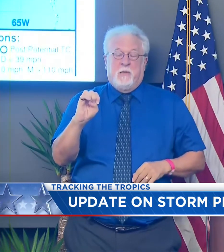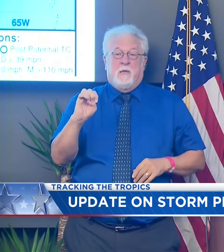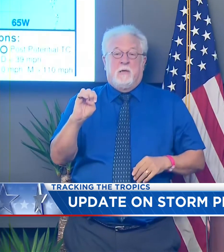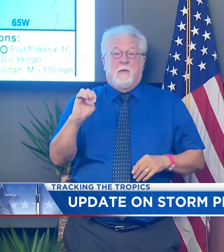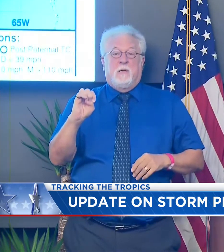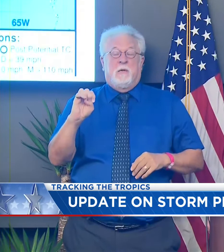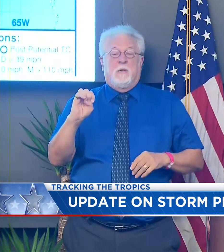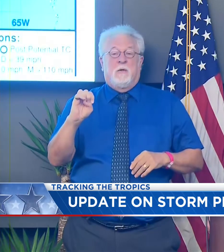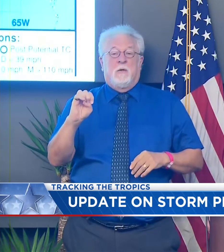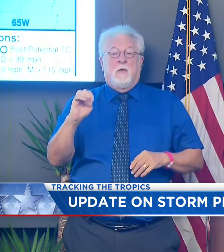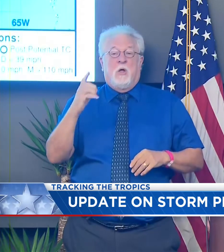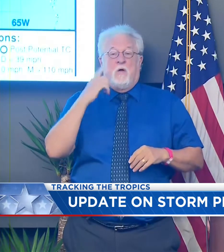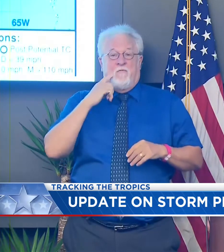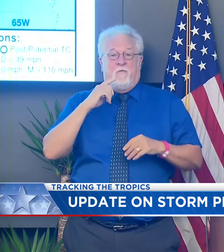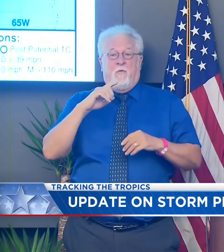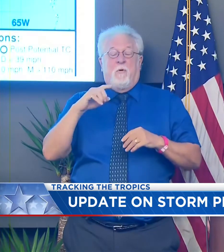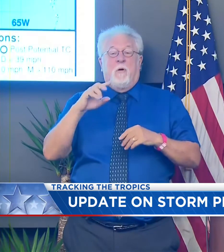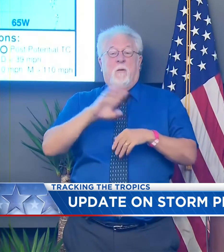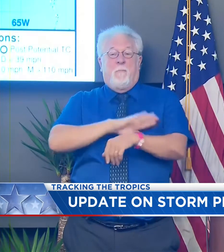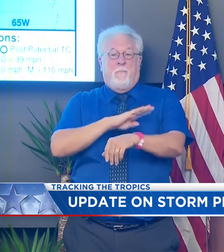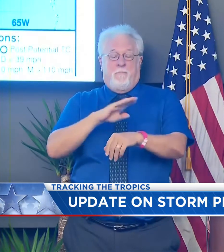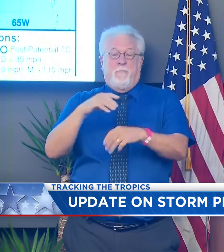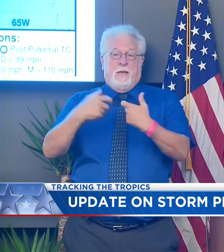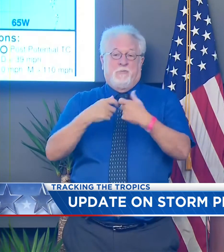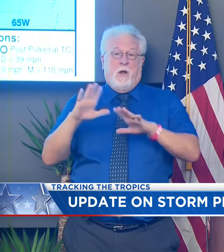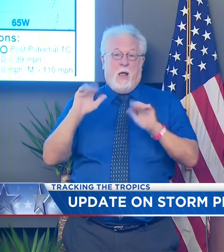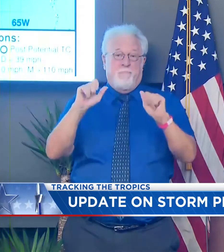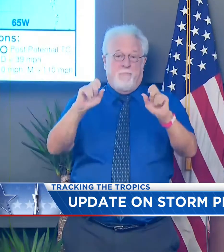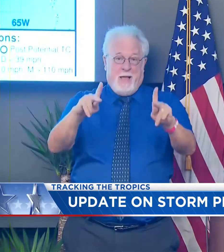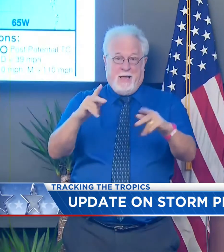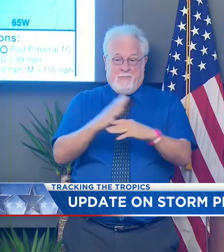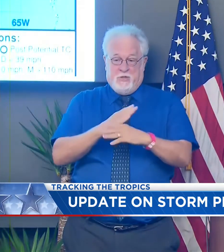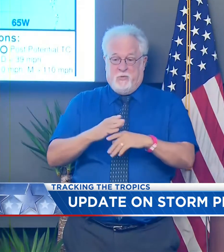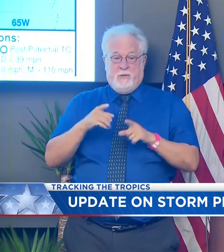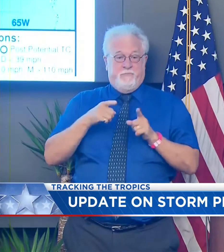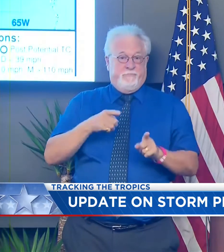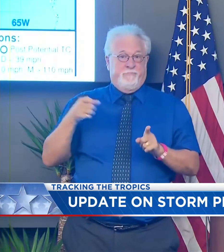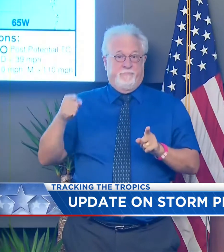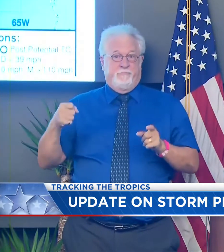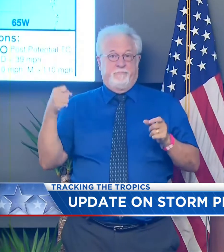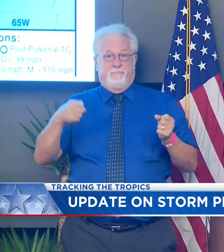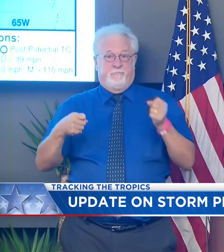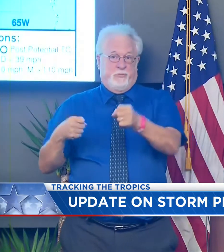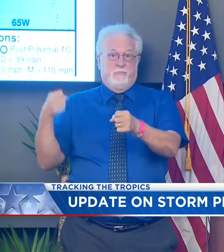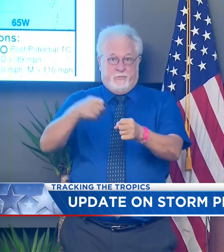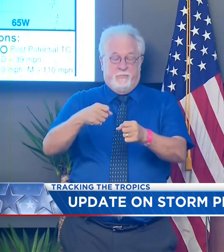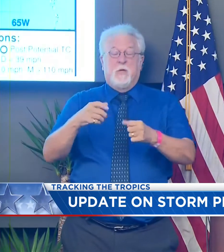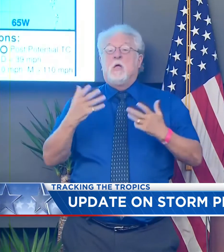AND BY THE WAY, IT'S GOING TO BE VERY DIFFICULT IF THERE'S POWER OUTAGES AND THERE LIKELY WILL